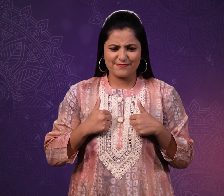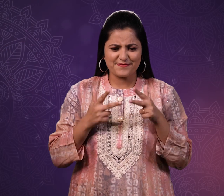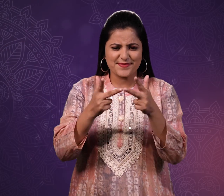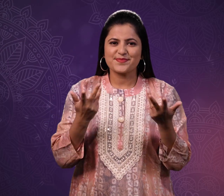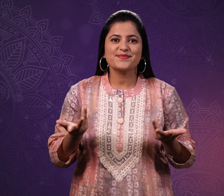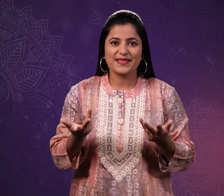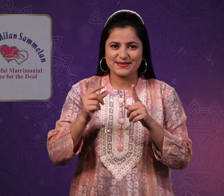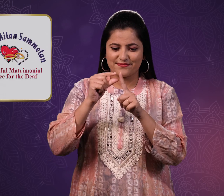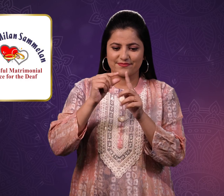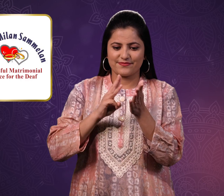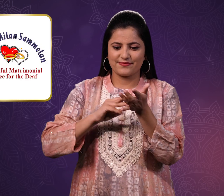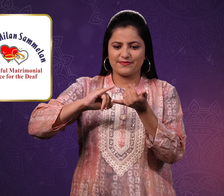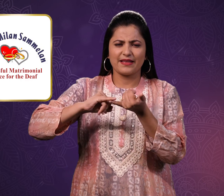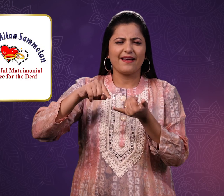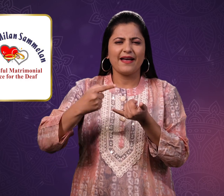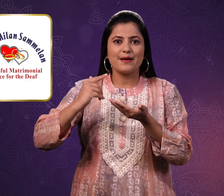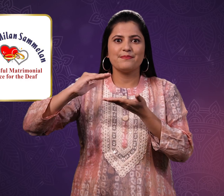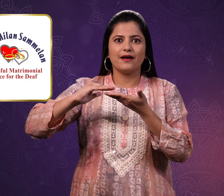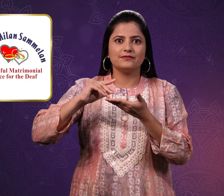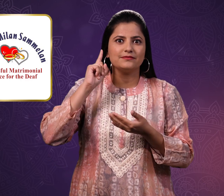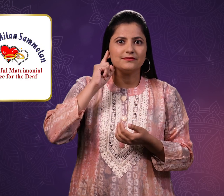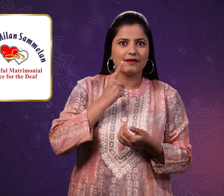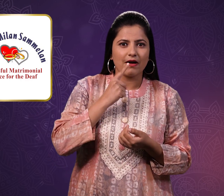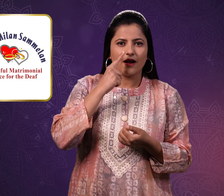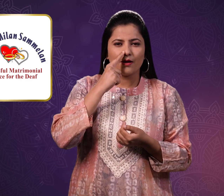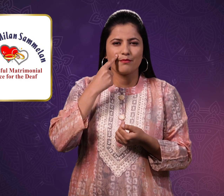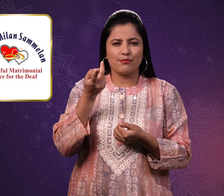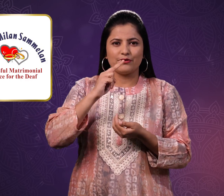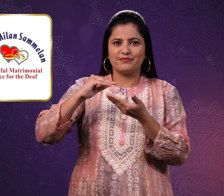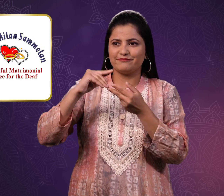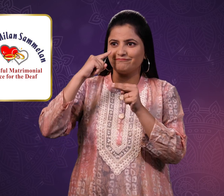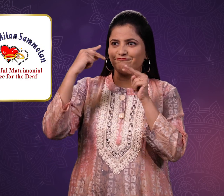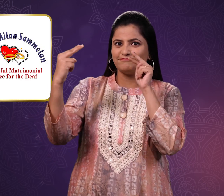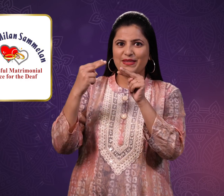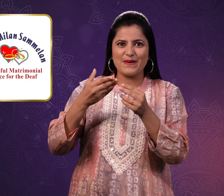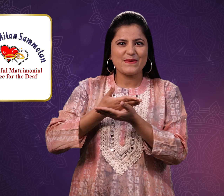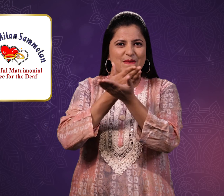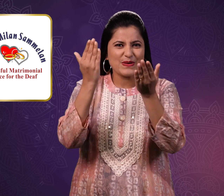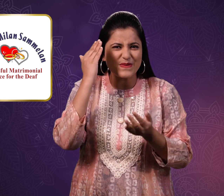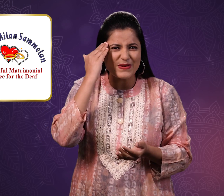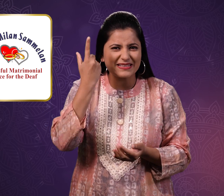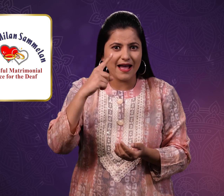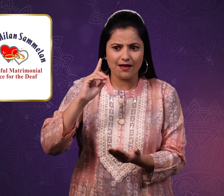Today I am going to tell you about Pranay Milan Sammelan. You all know that it is a matriomonial event for the Deaf.